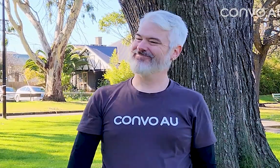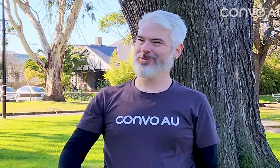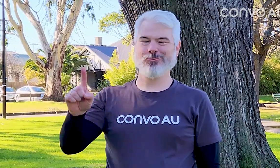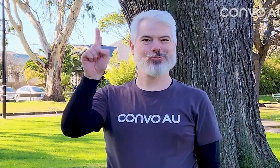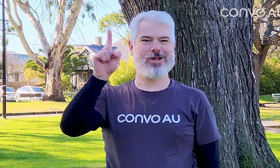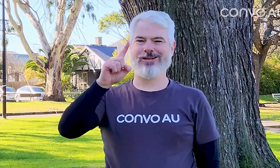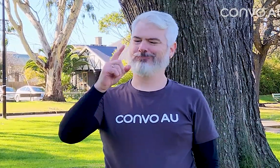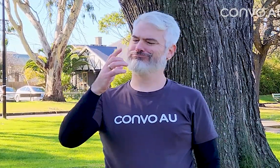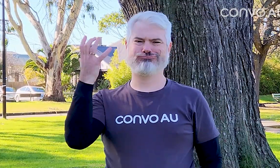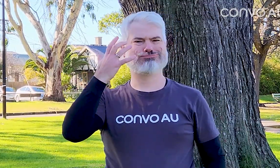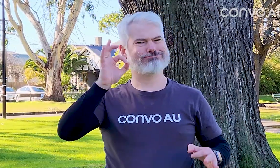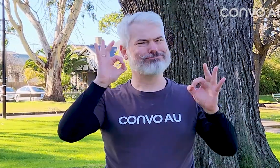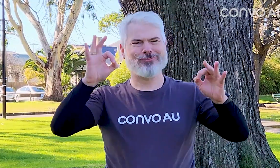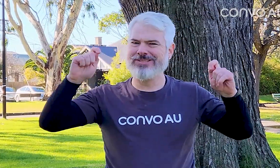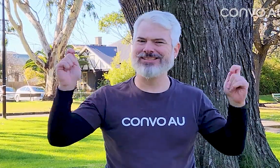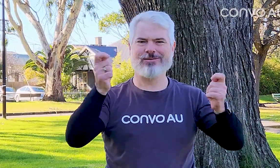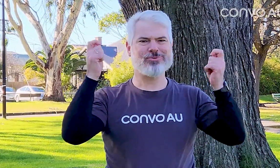Today marks a special celebration